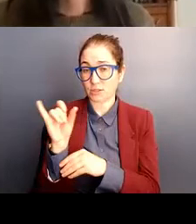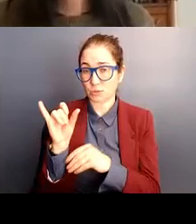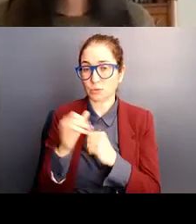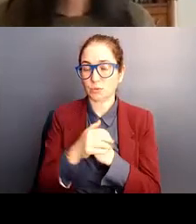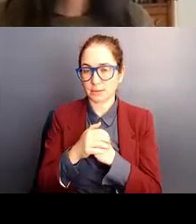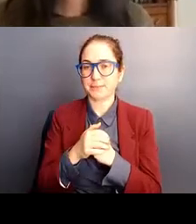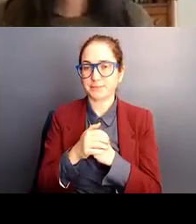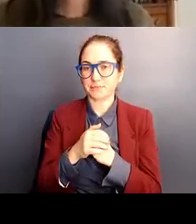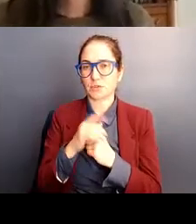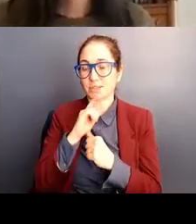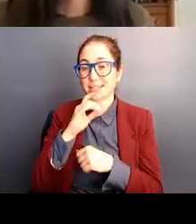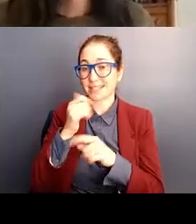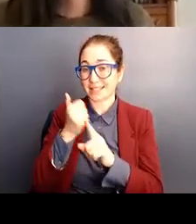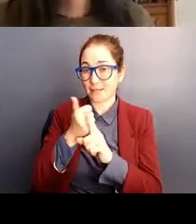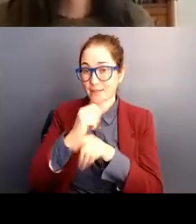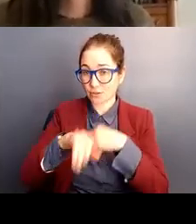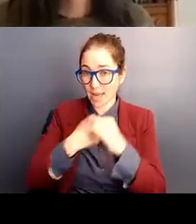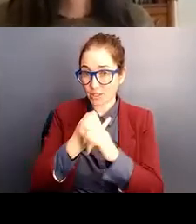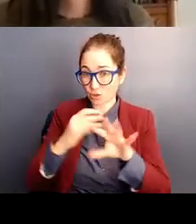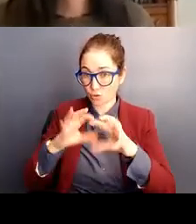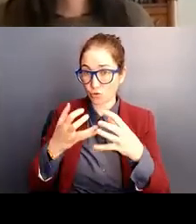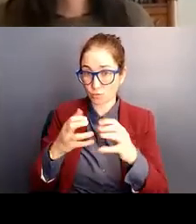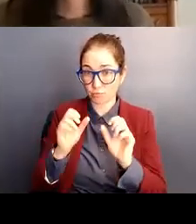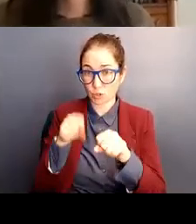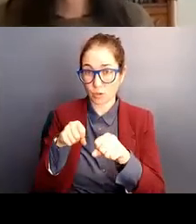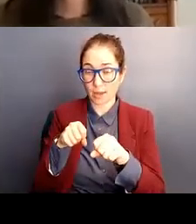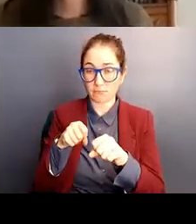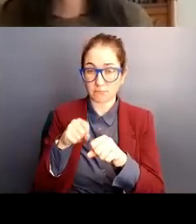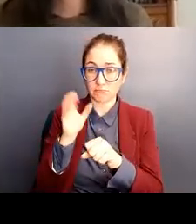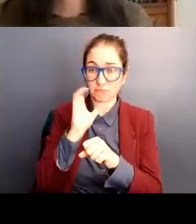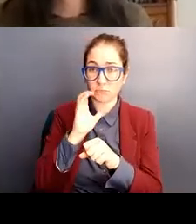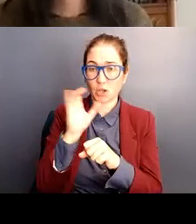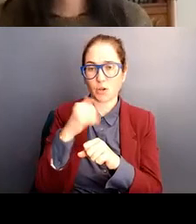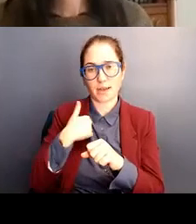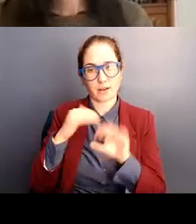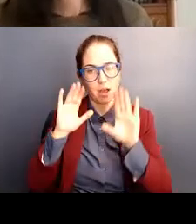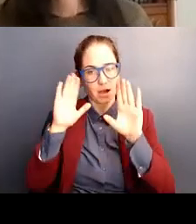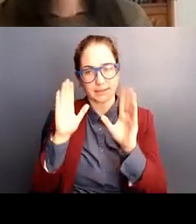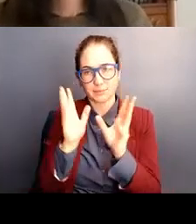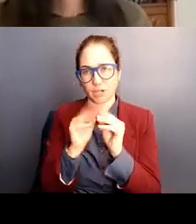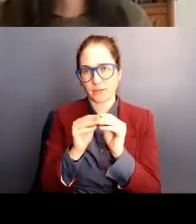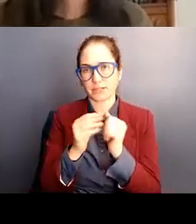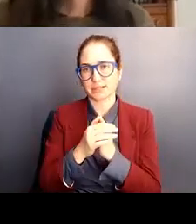international group that you can look to and they also provide an awesome conference when it's not COVID.